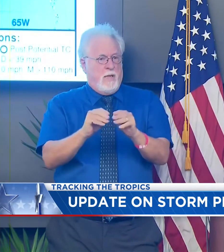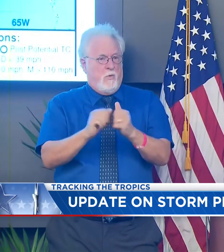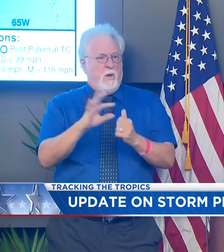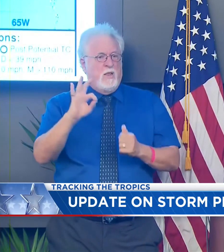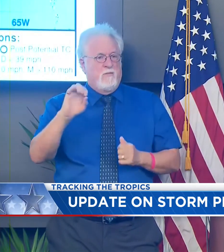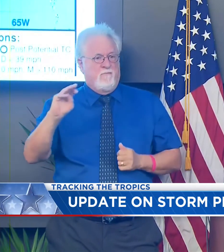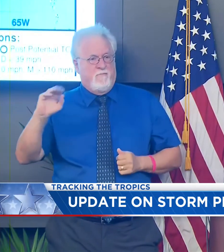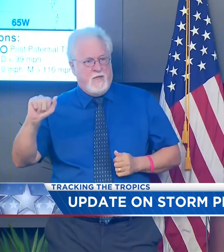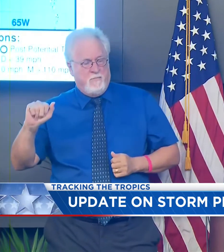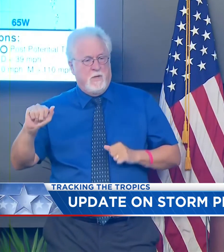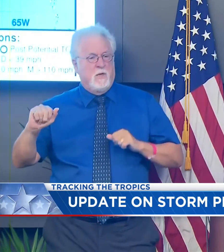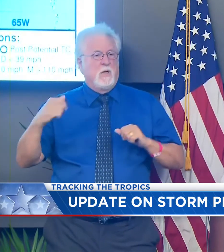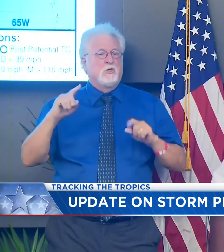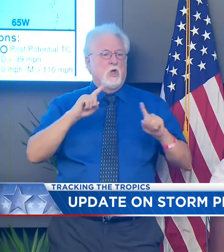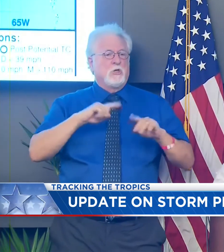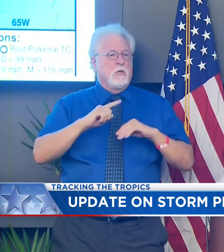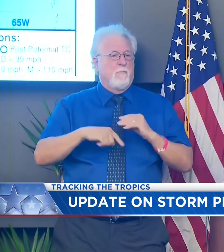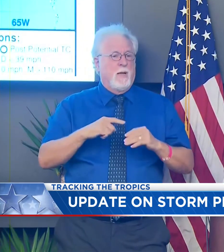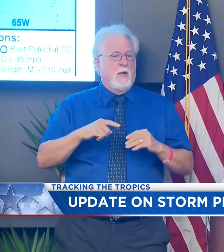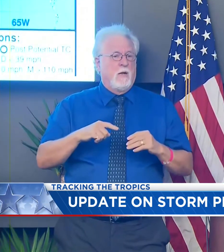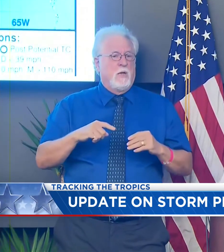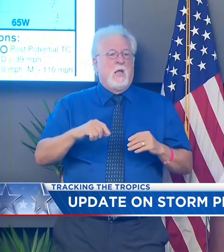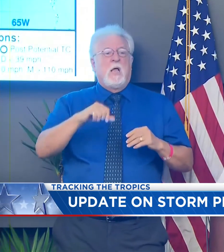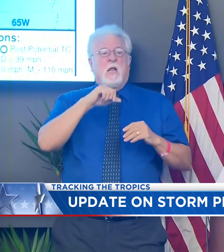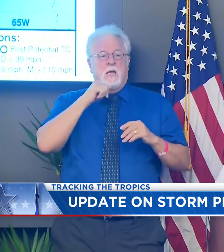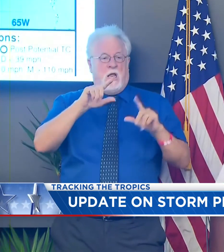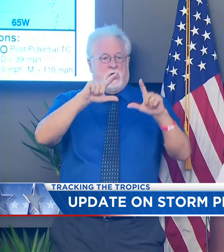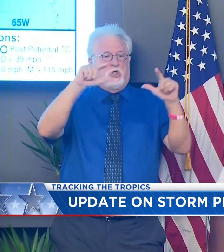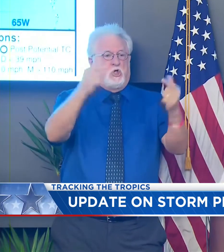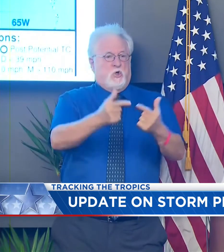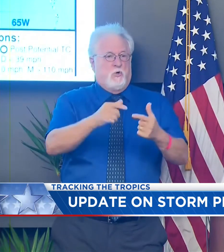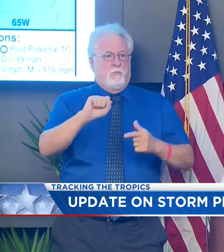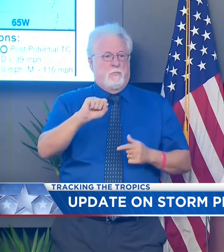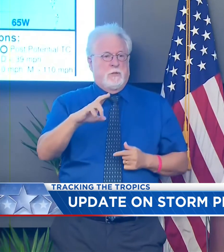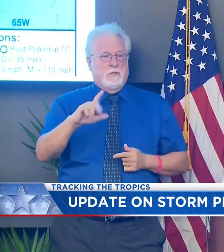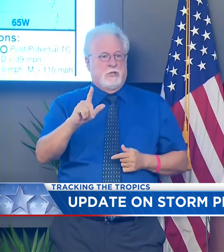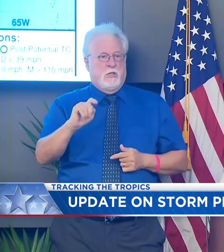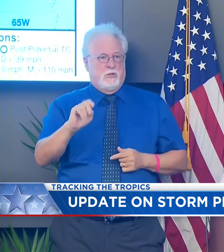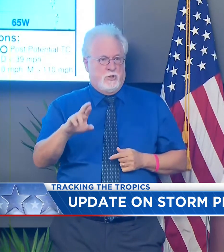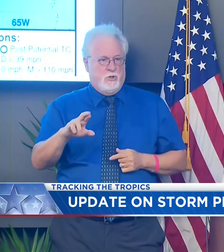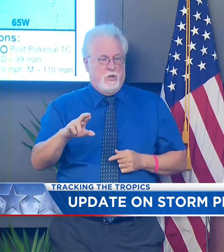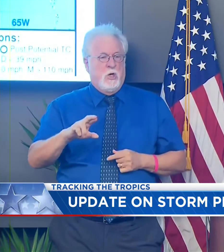WANT TO COME UP AND BRIEF THAT. YEAH, SAM, WE HAVE BEEN IN